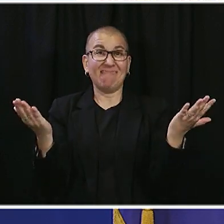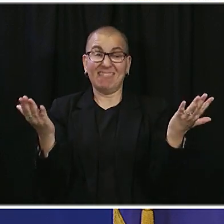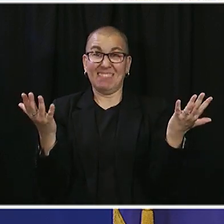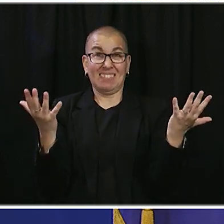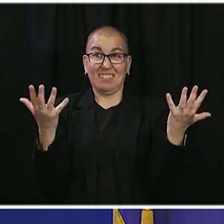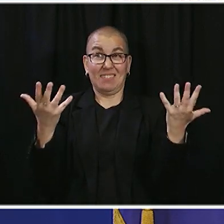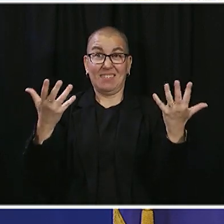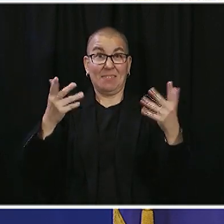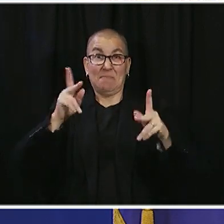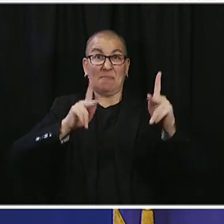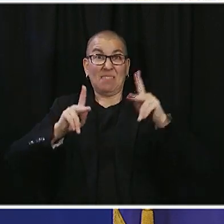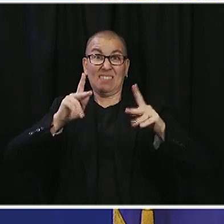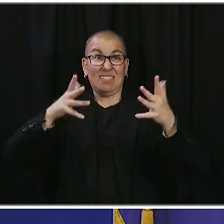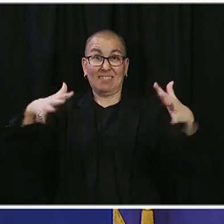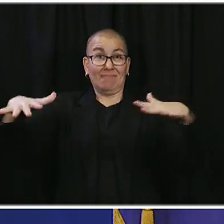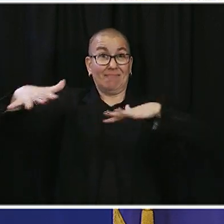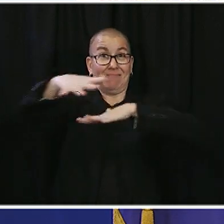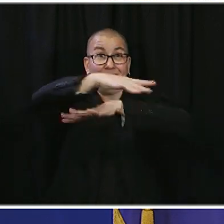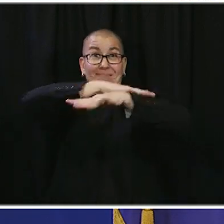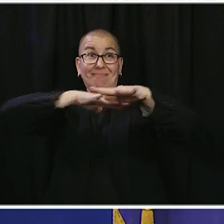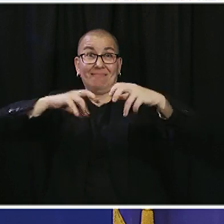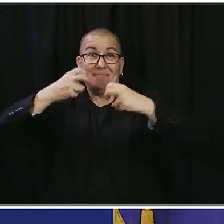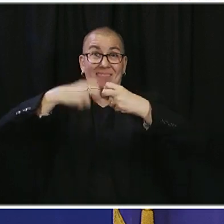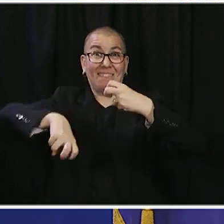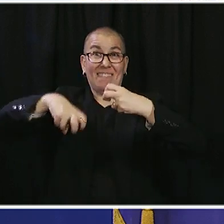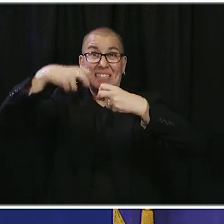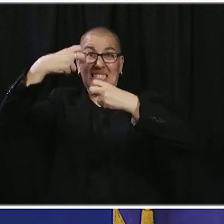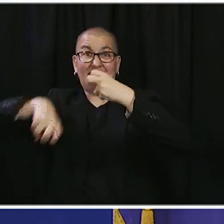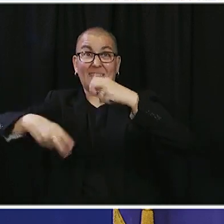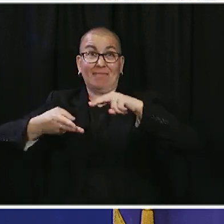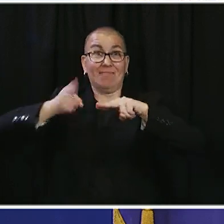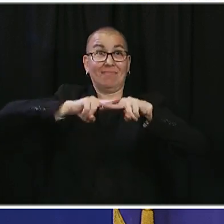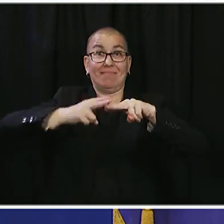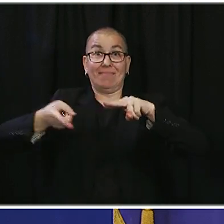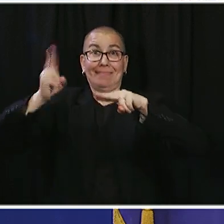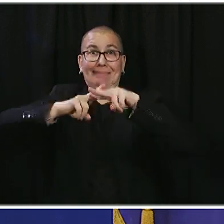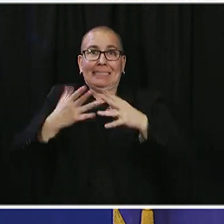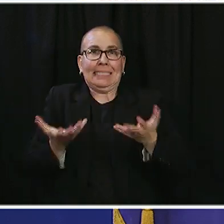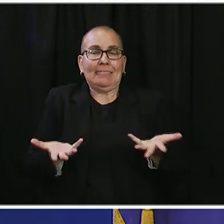LETTING IT HOT SHOT GO MAKES IT MORE DIFFICULT IF WE HAVE OUTBREAKS, PEOPLE WONDERING ABOUT THE